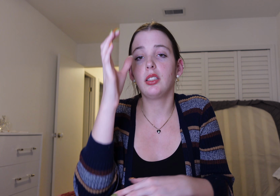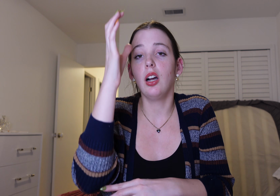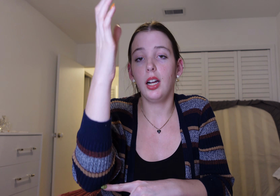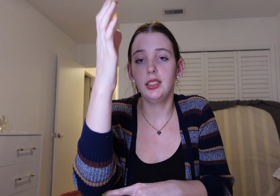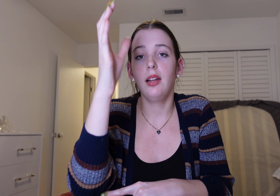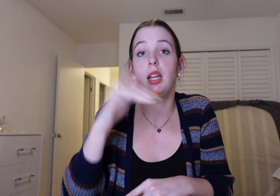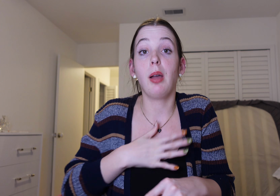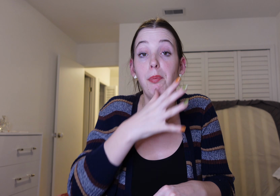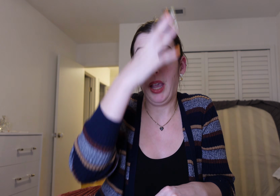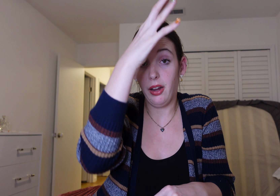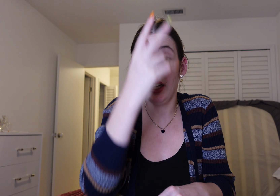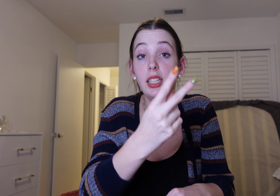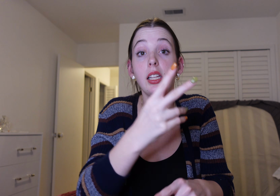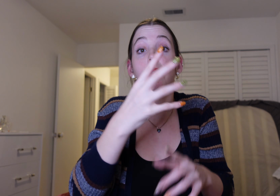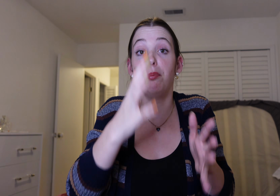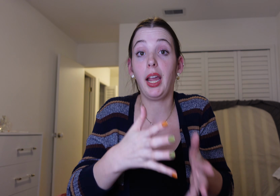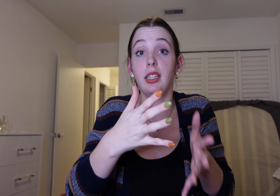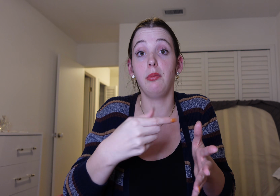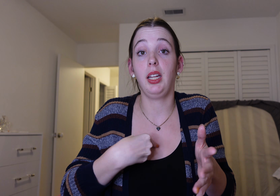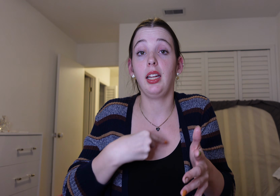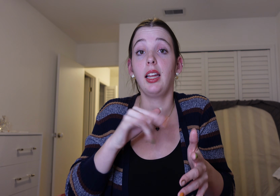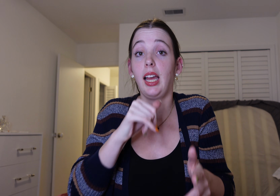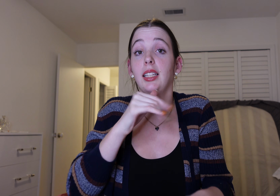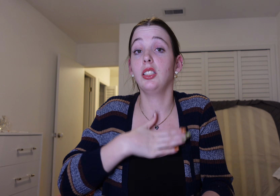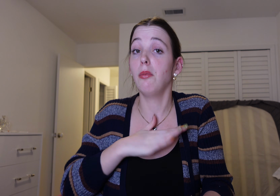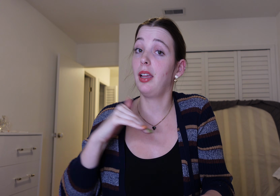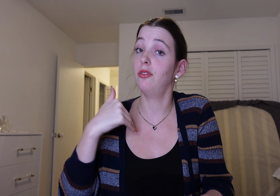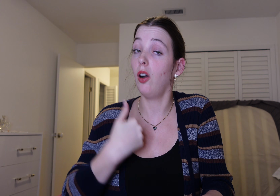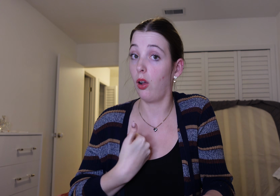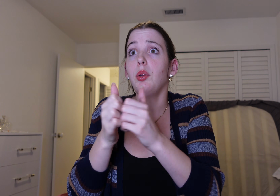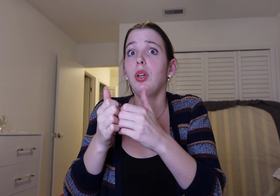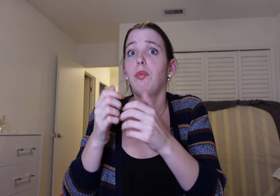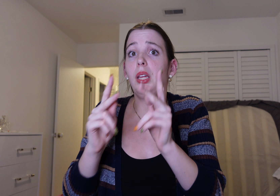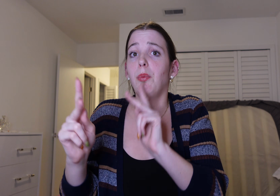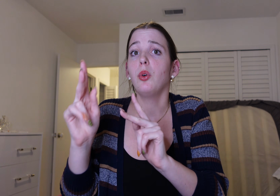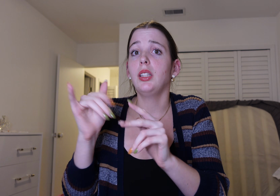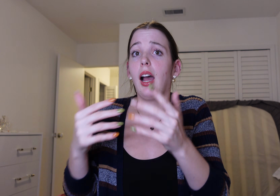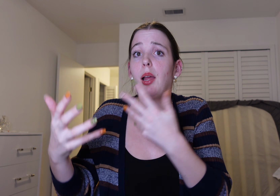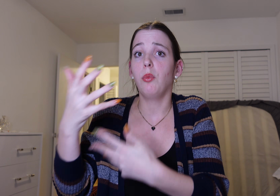the concept that my parents abandoned me and that is not my fault even with people that i'm